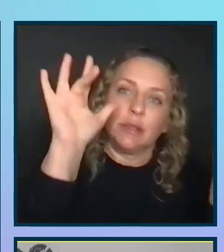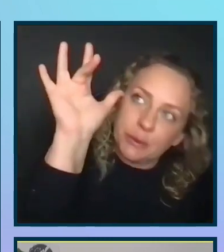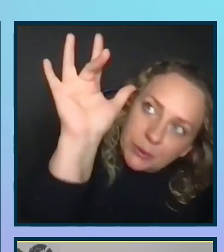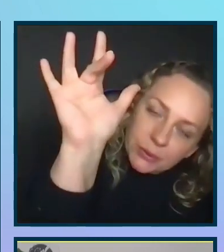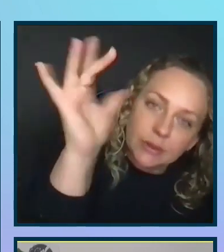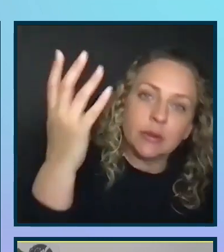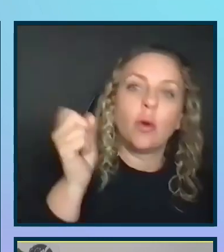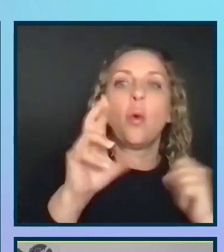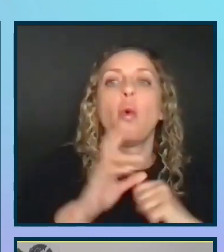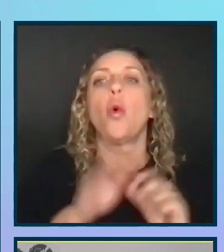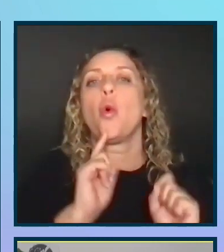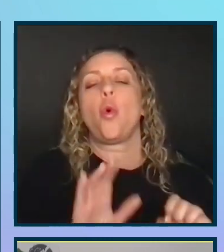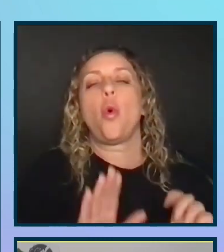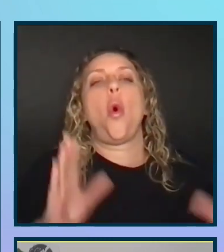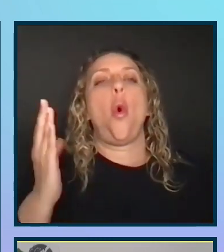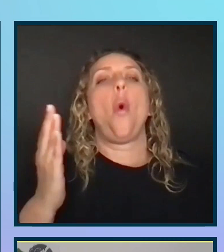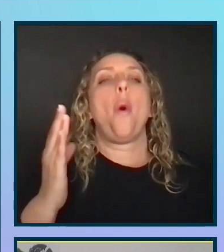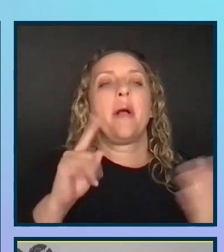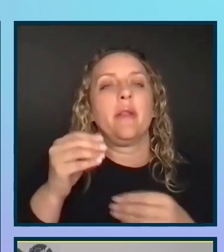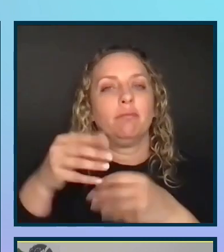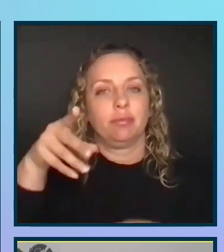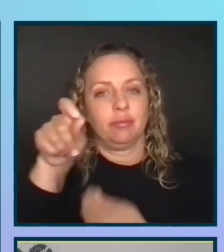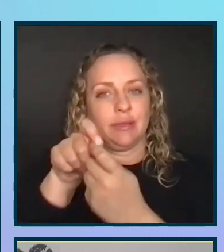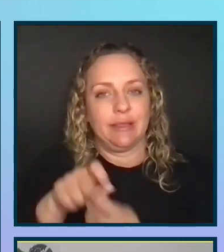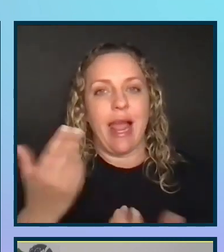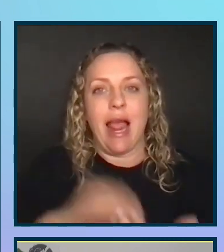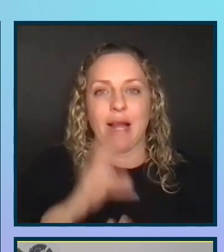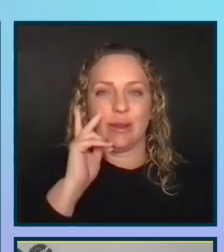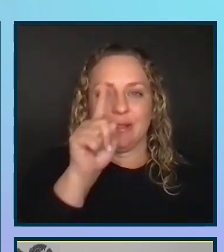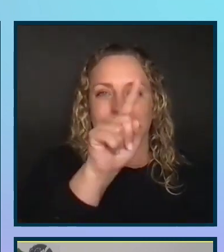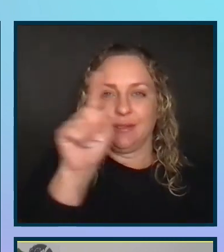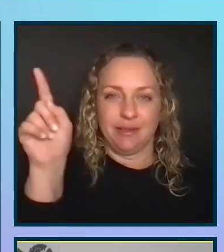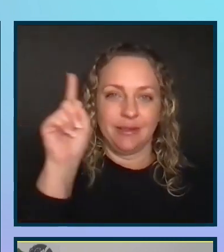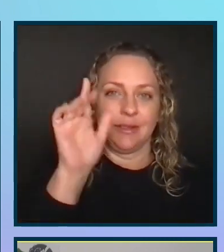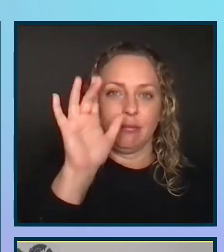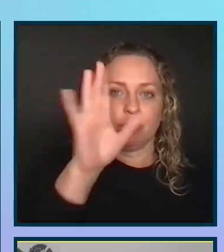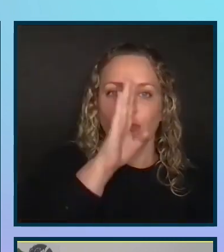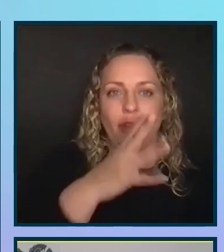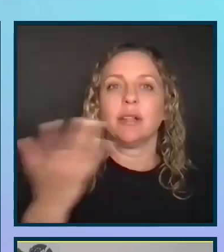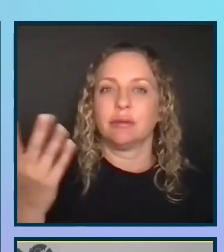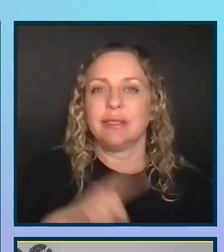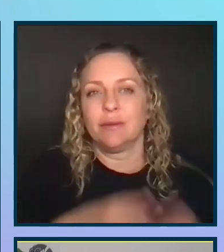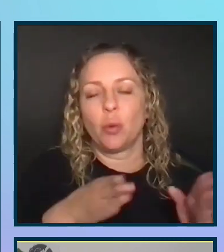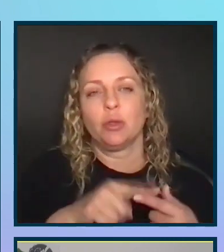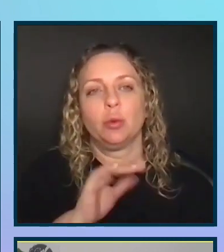or you can open the email detail and then you can again, hit the archive button directly. (mouse clicking)